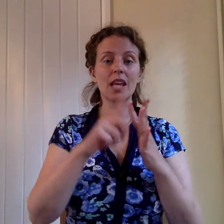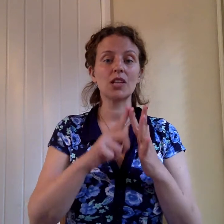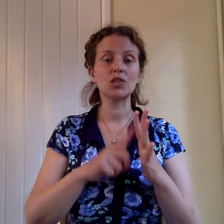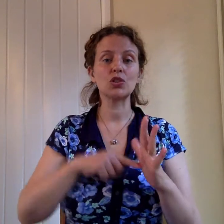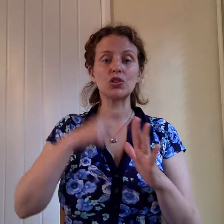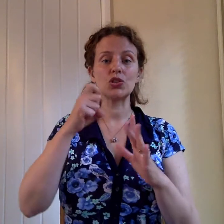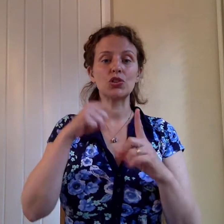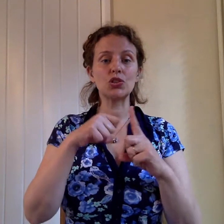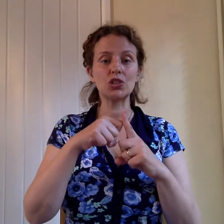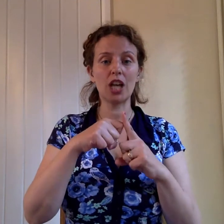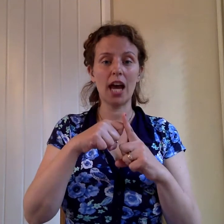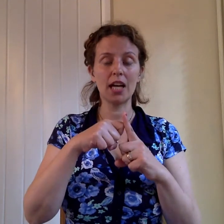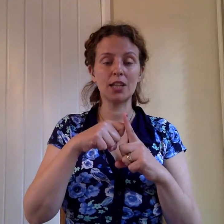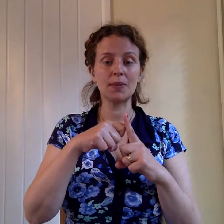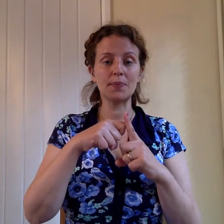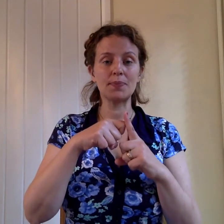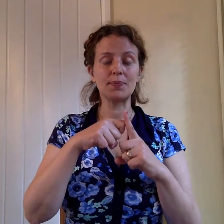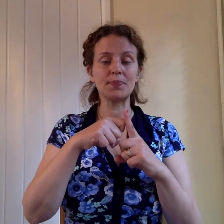JACK